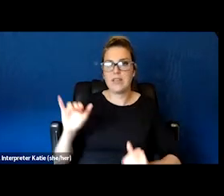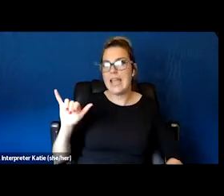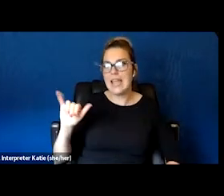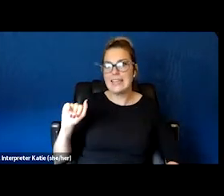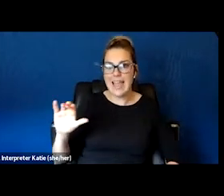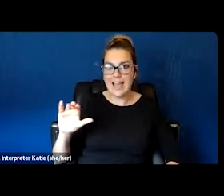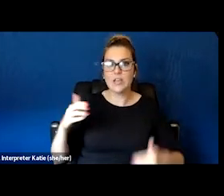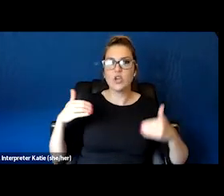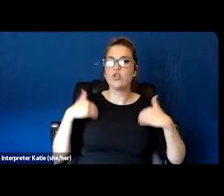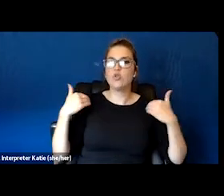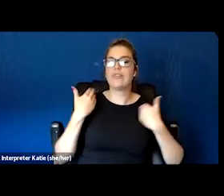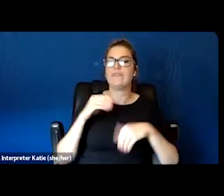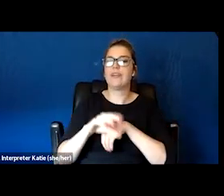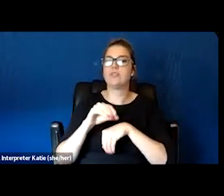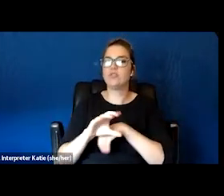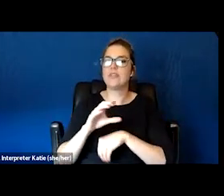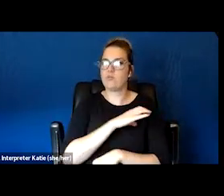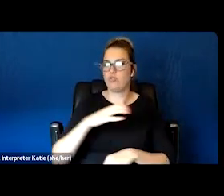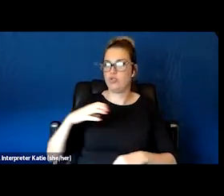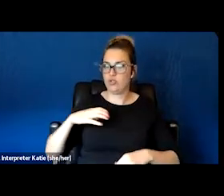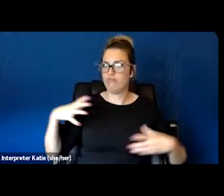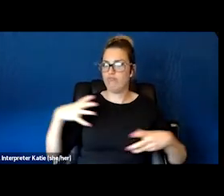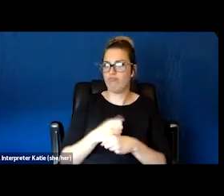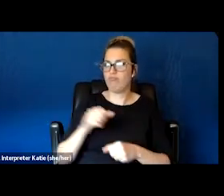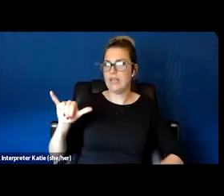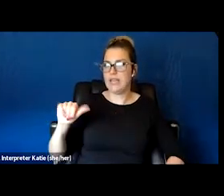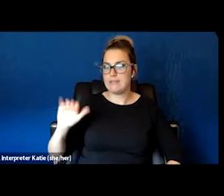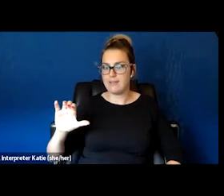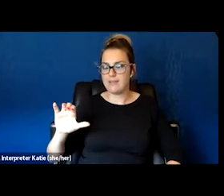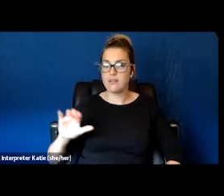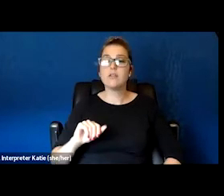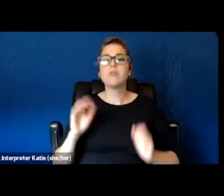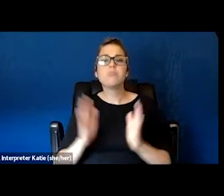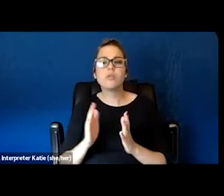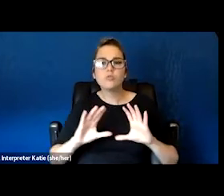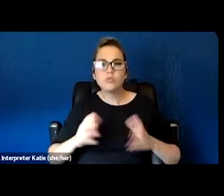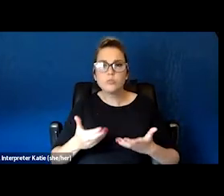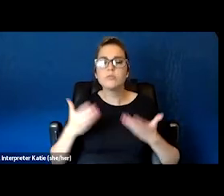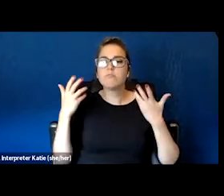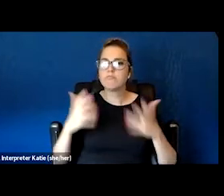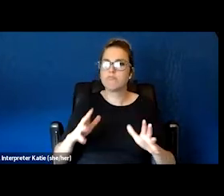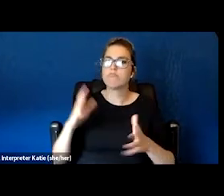That's made up of a very small group of youth who have gone through our county-run Youth Services.